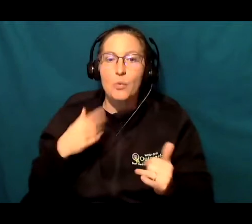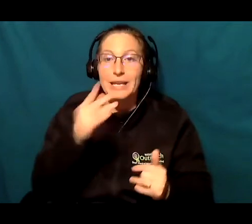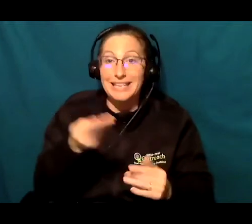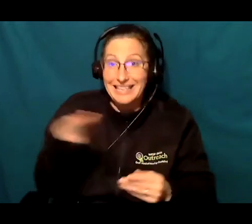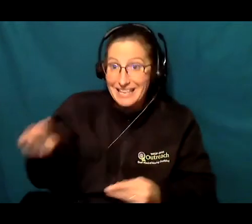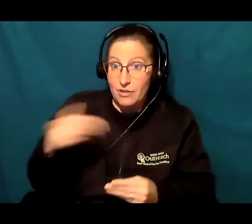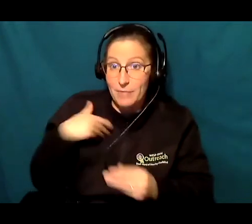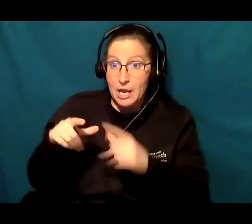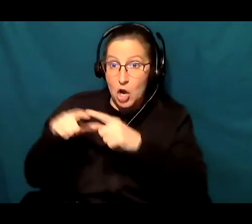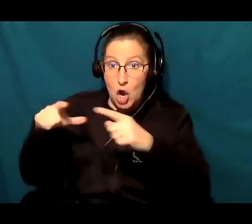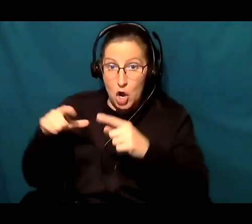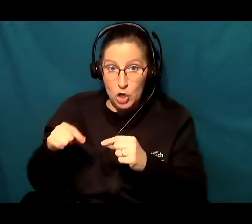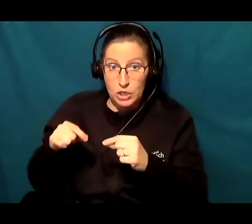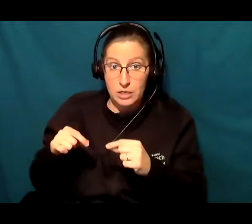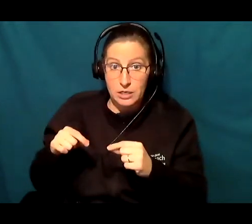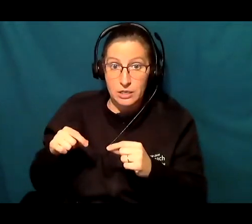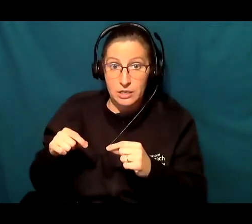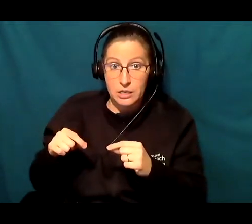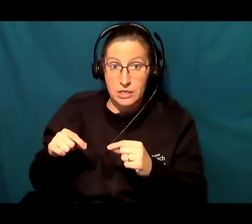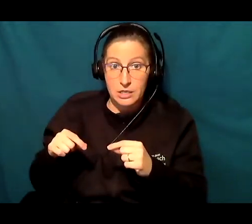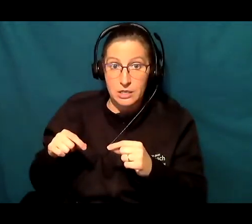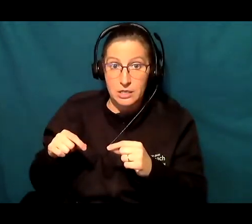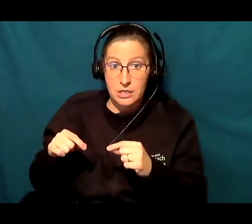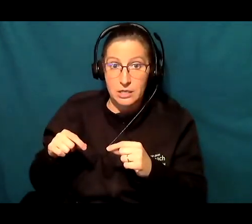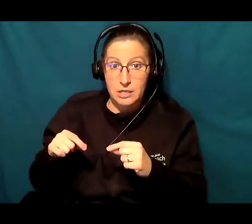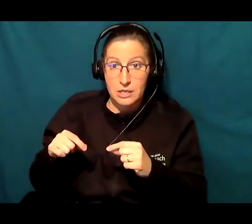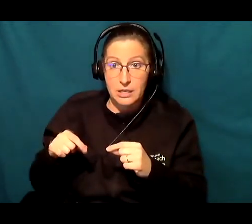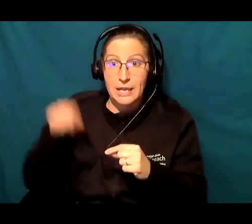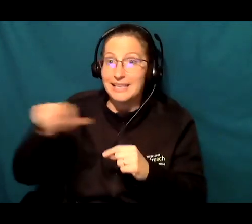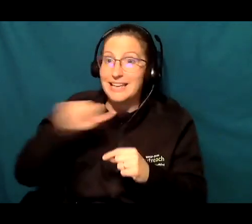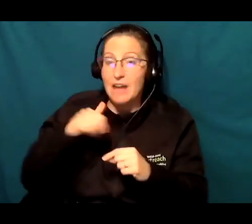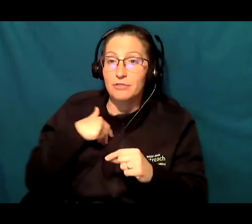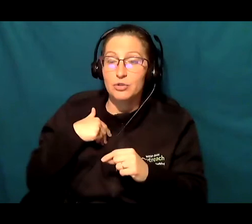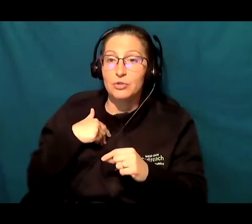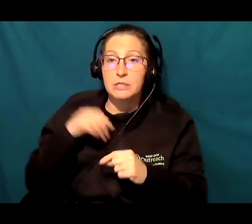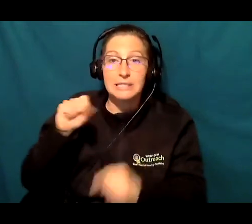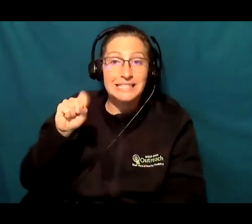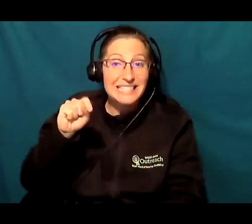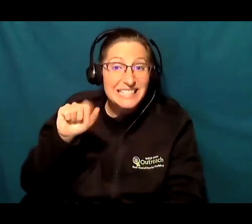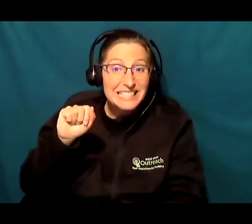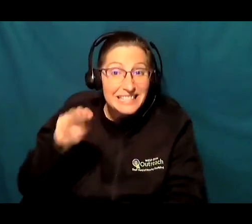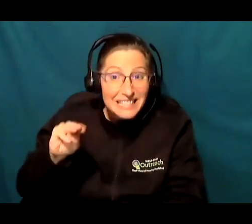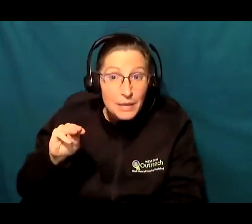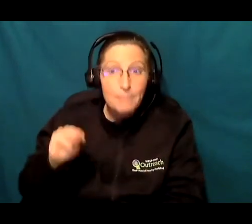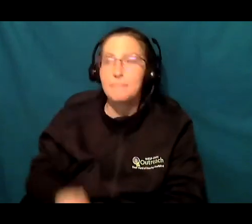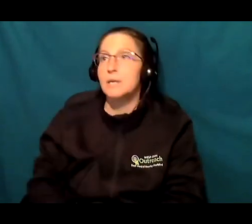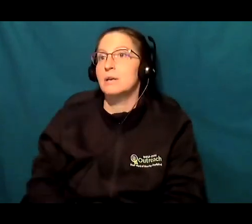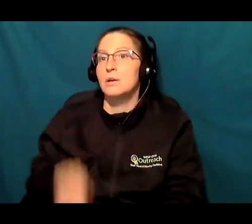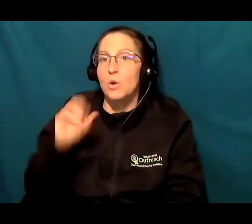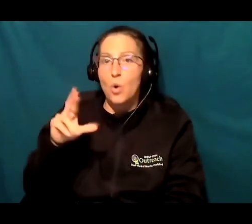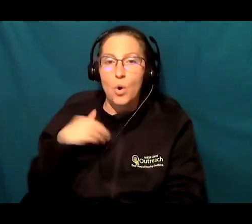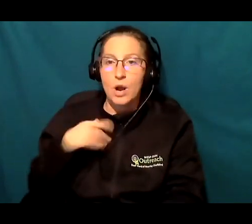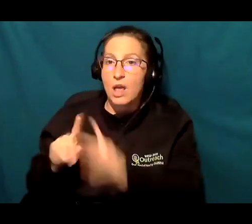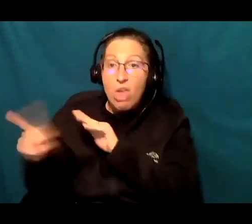And instead of him stimming or wanting to get out of his seat,